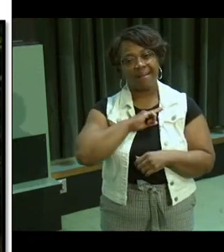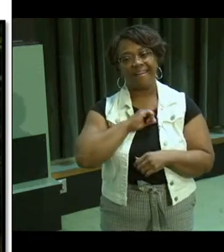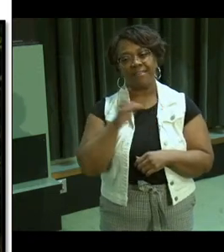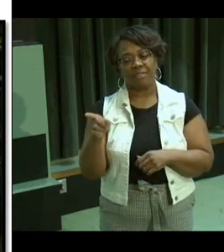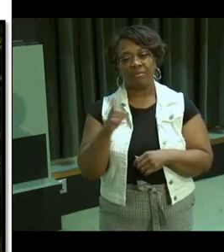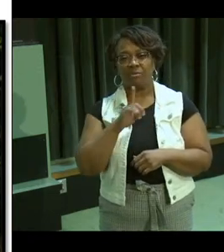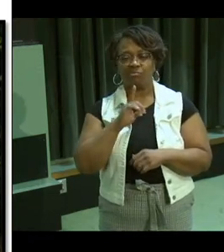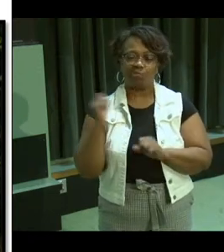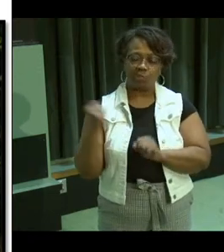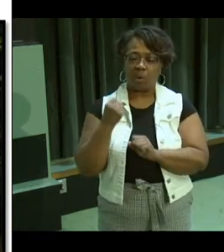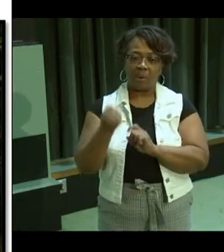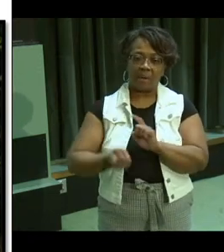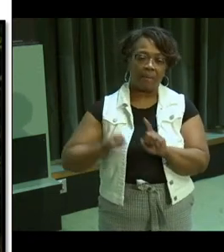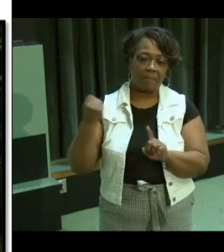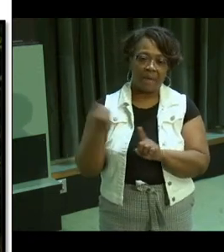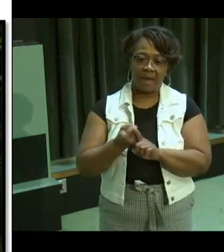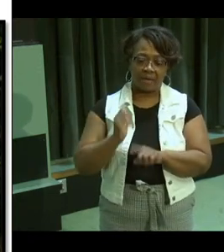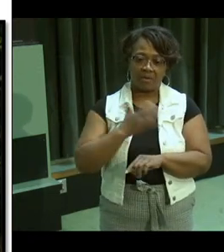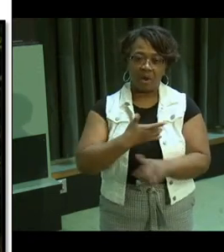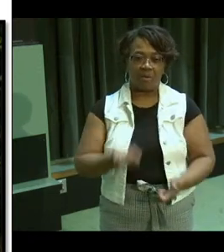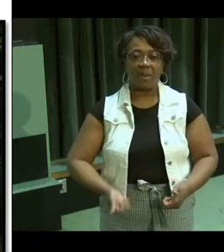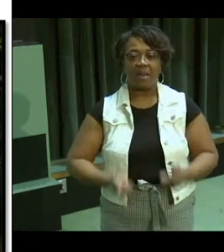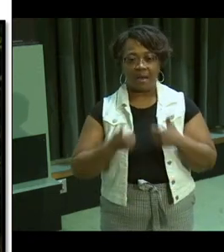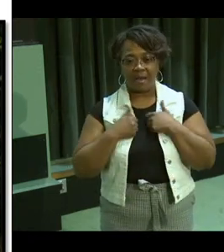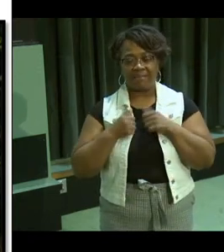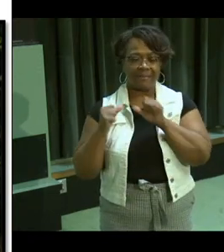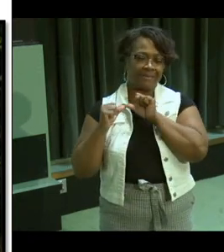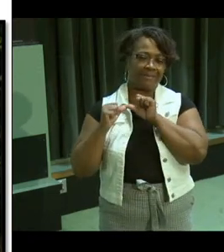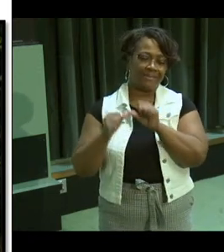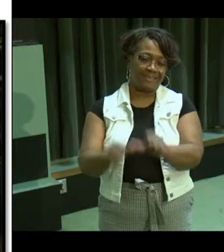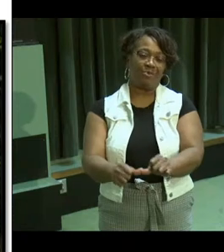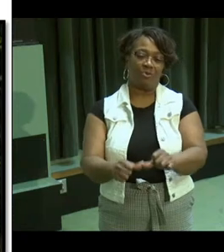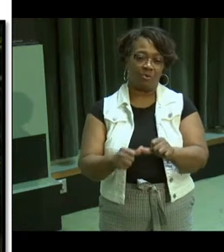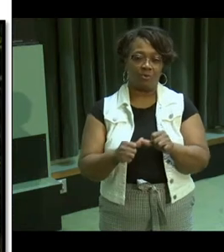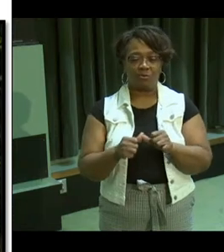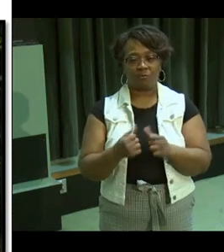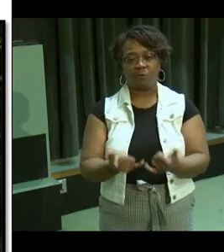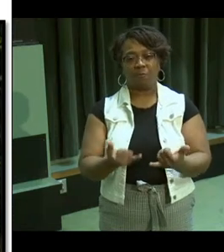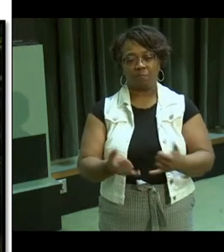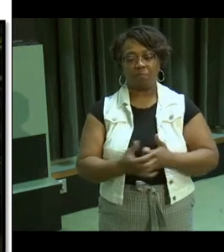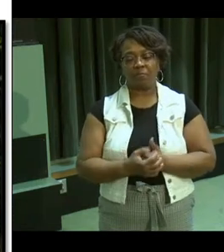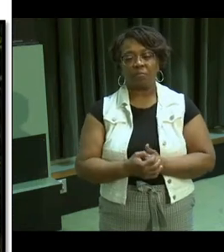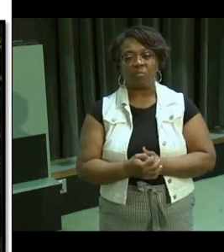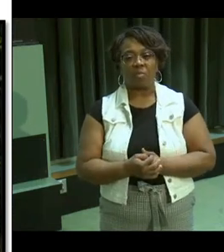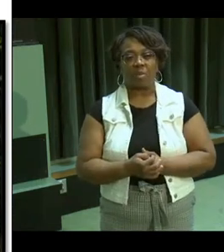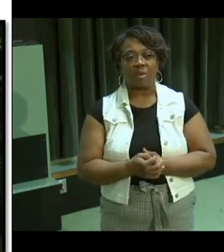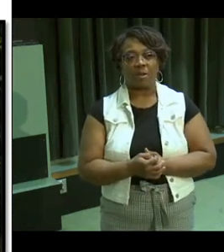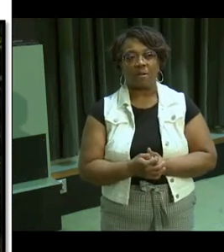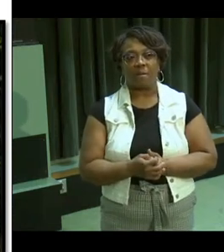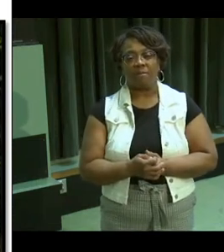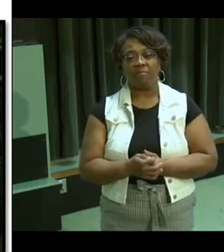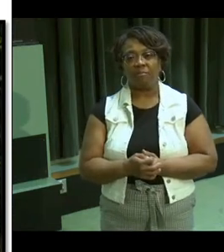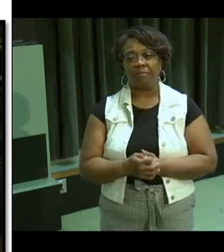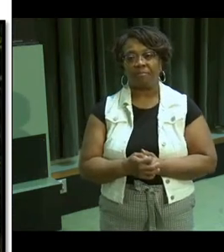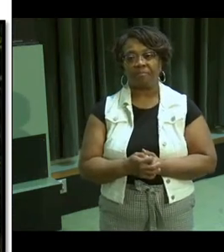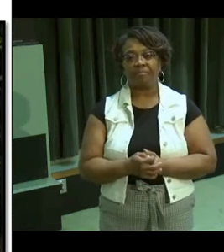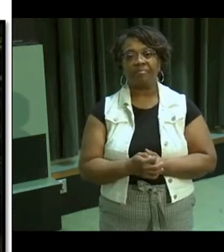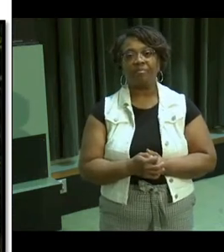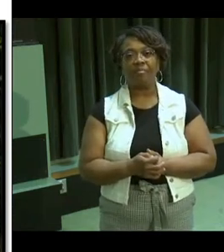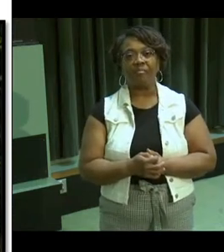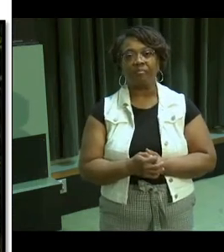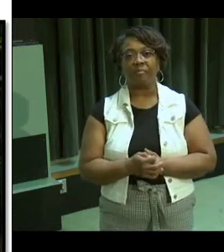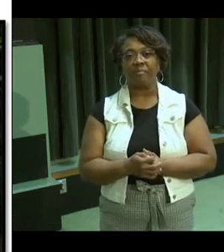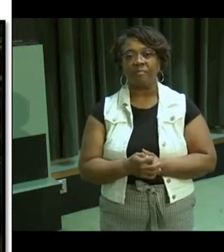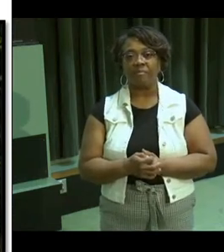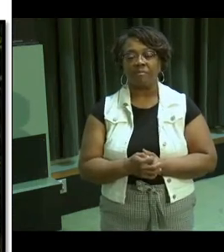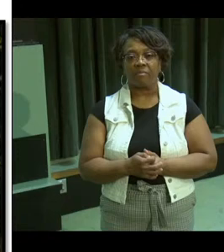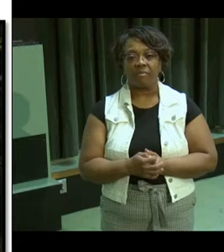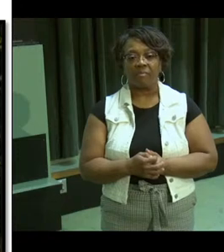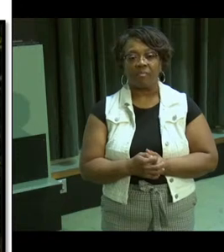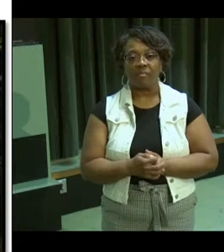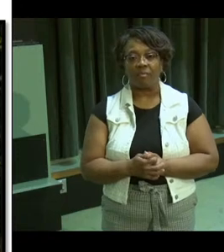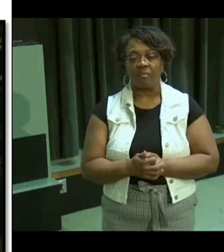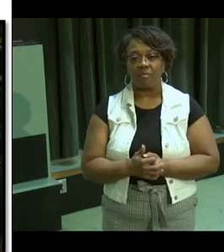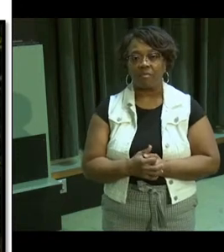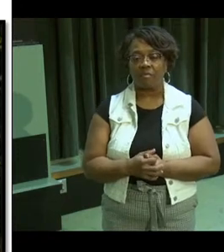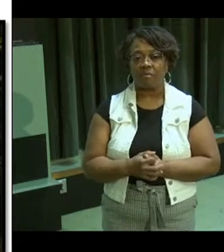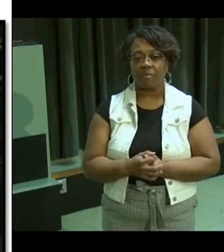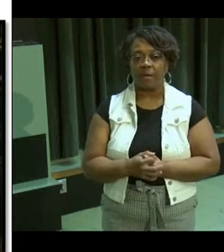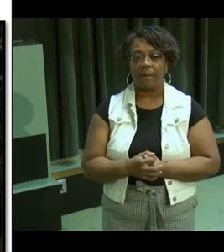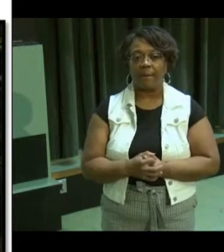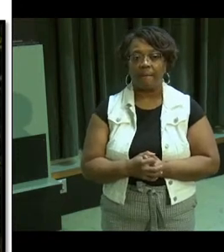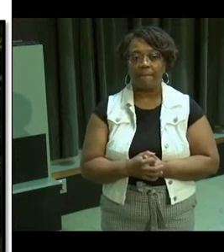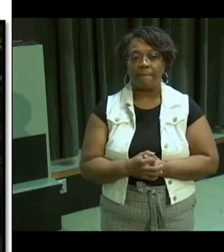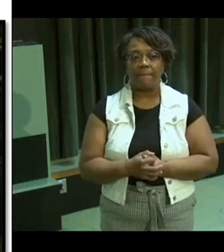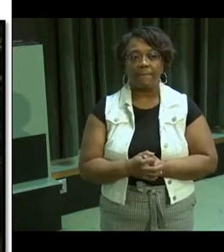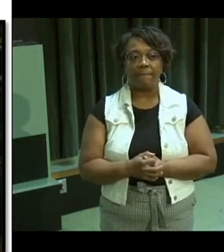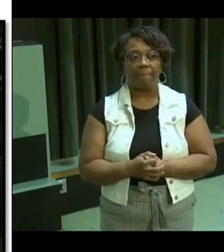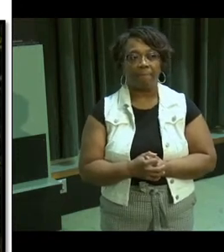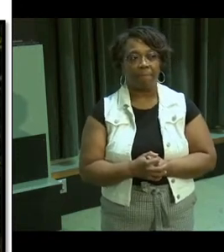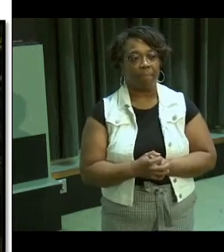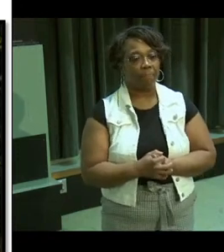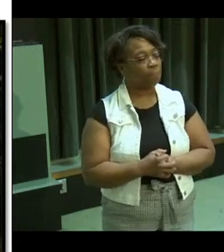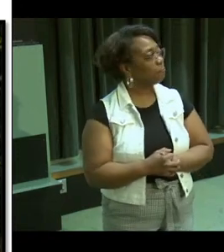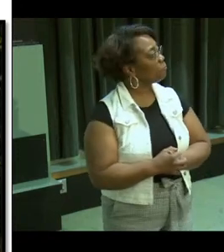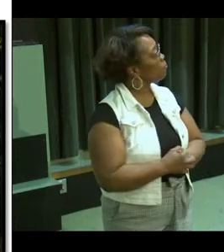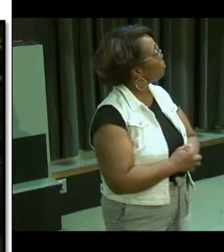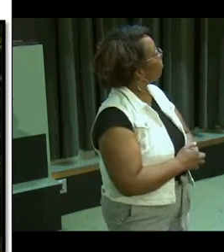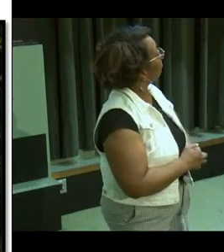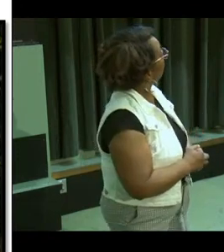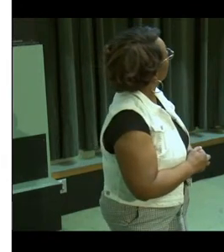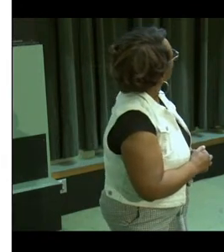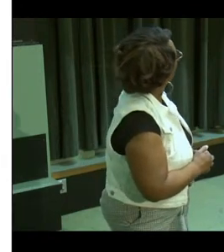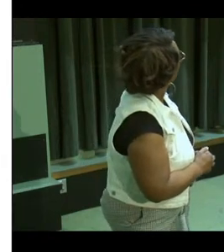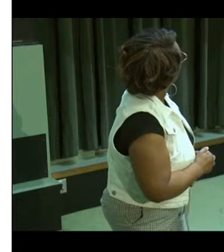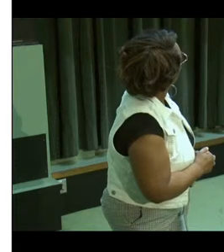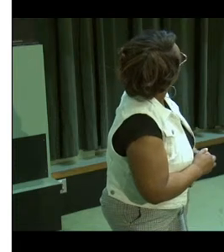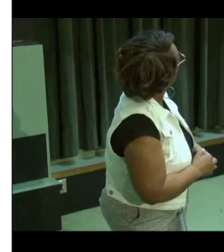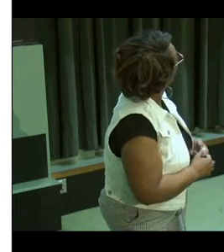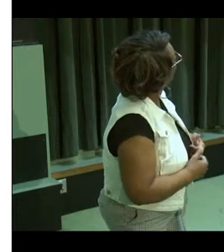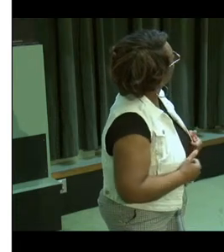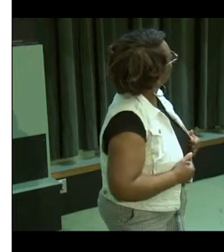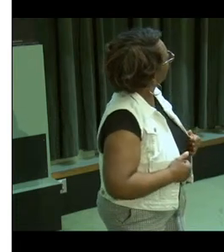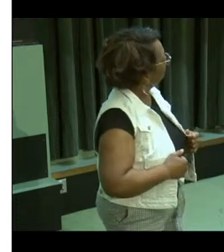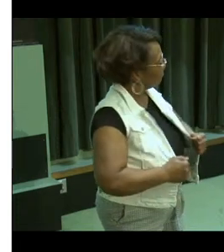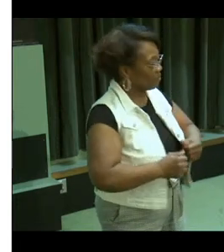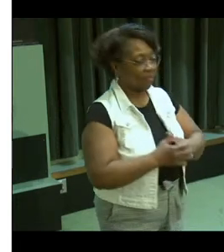very, just so impactful on all